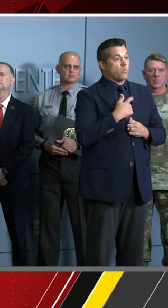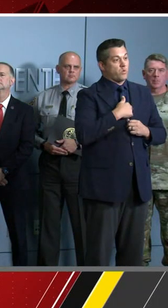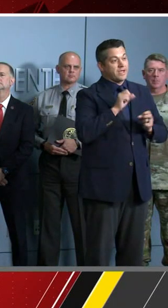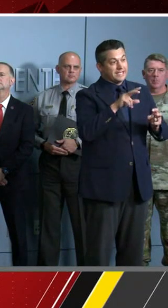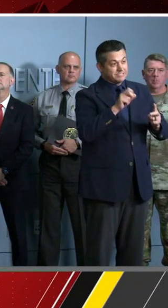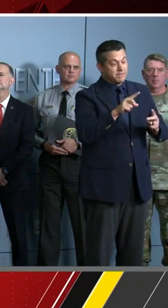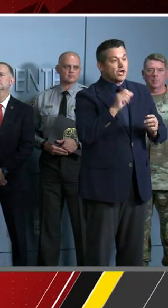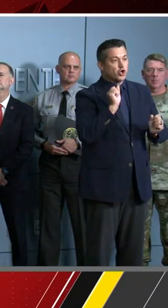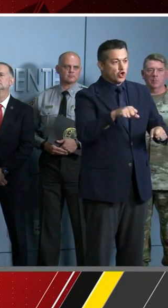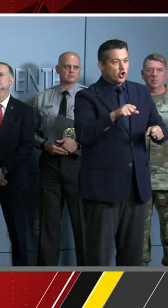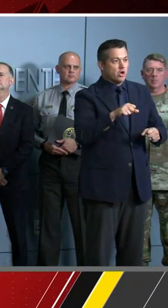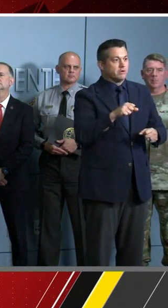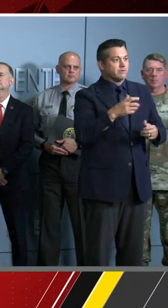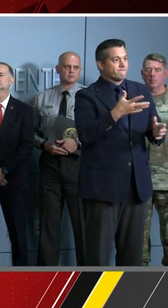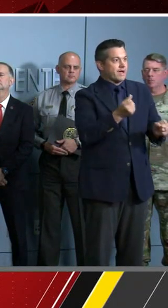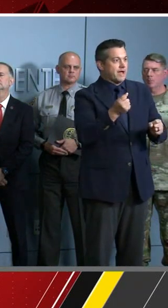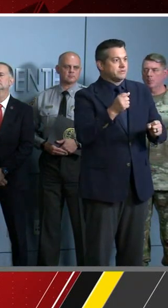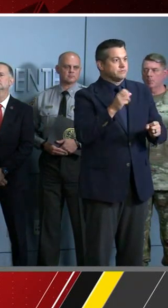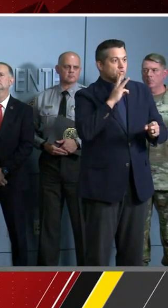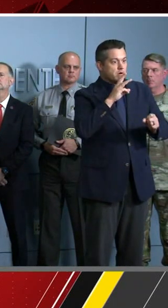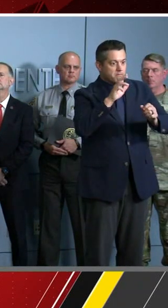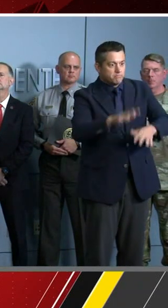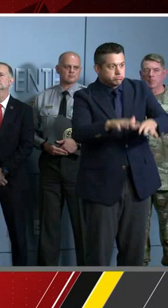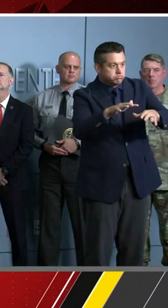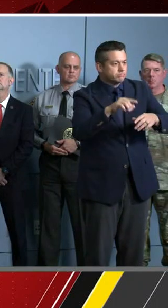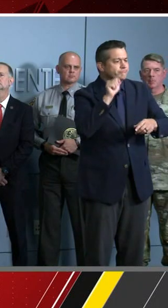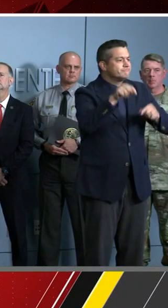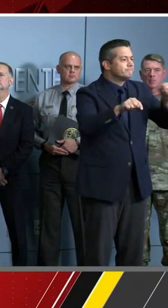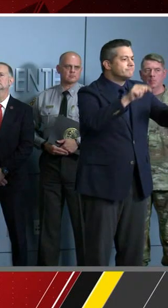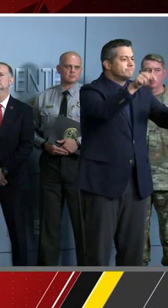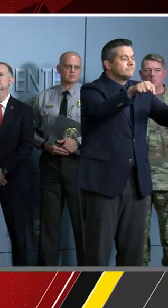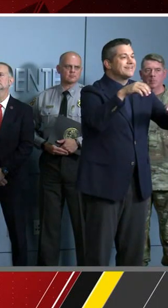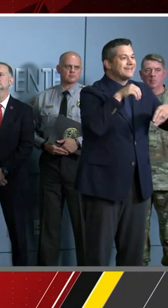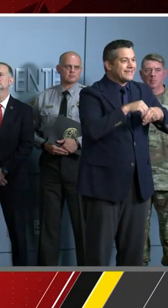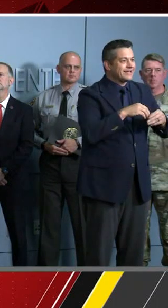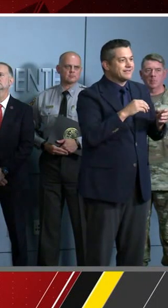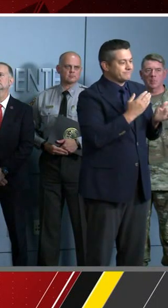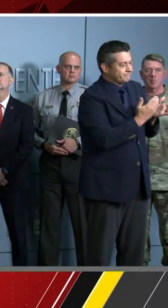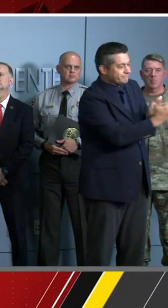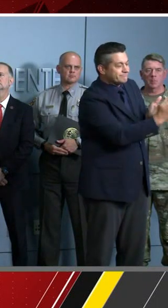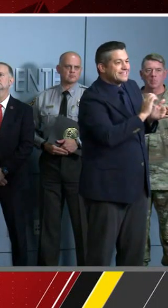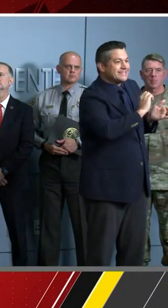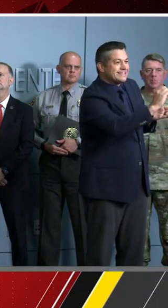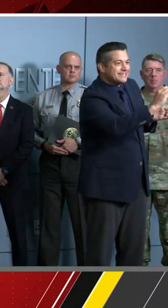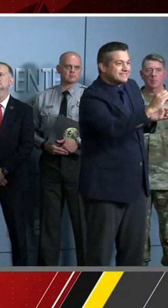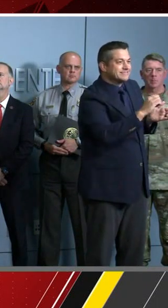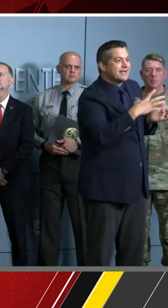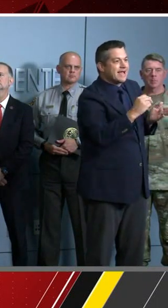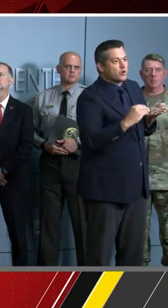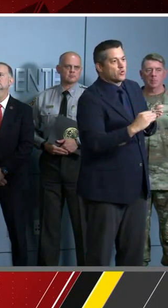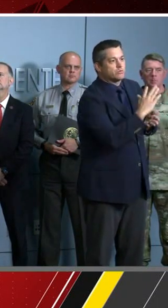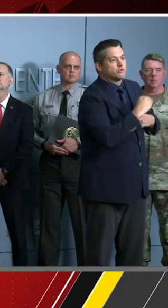flooding across the Piedmont and